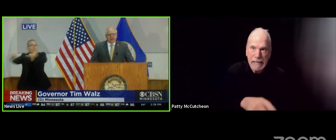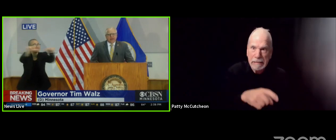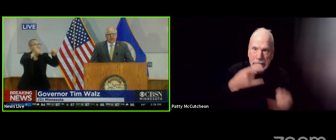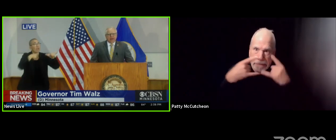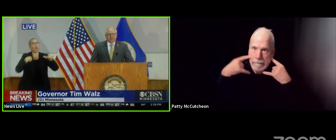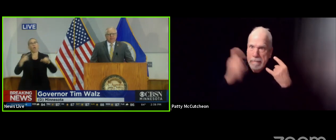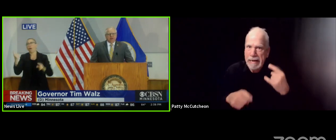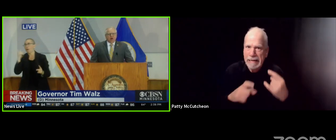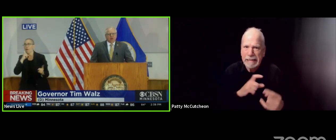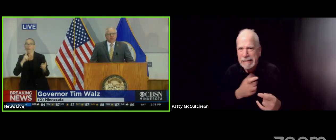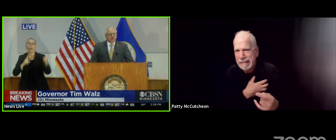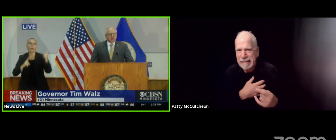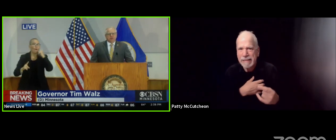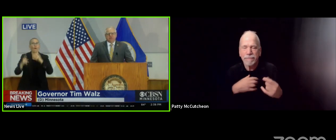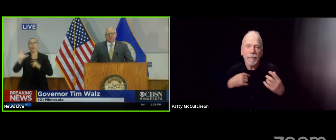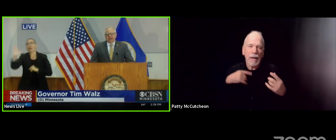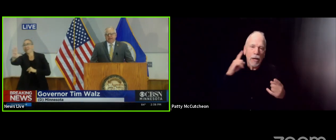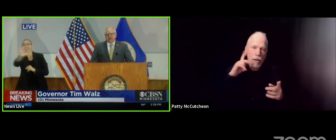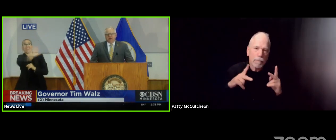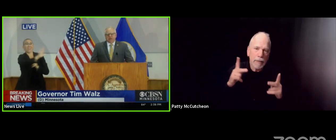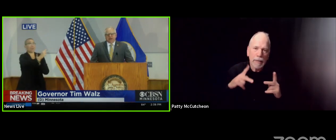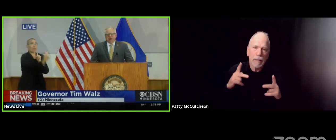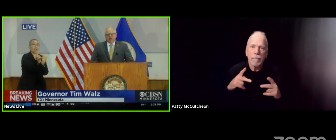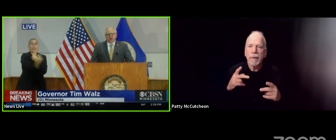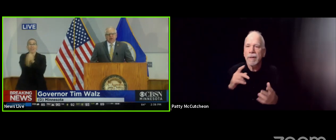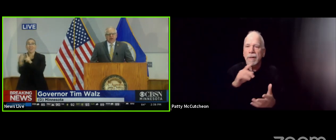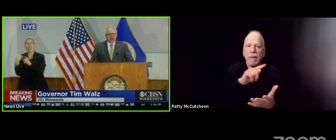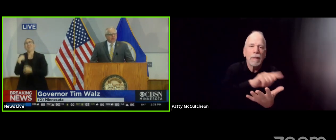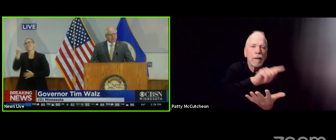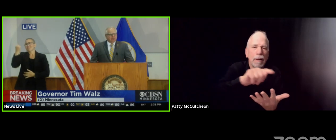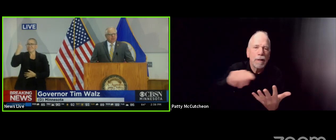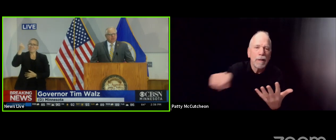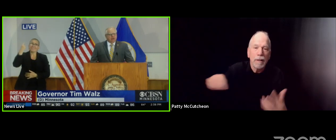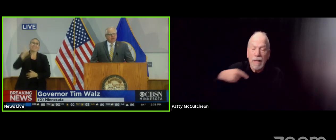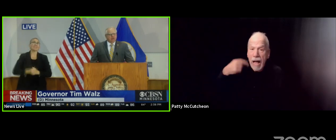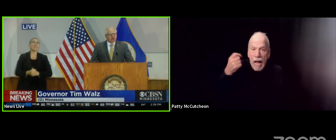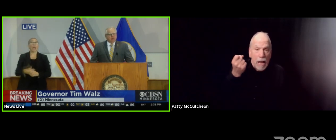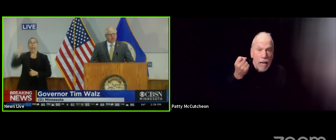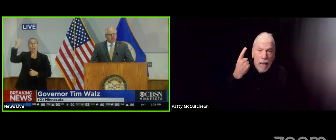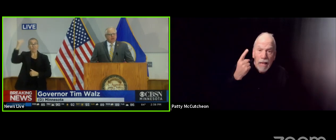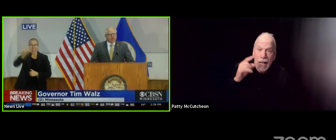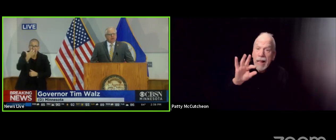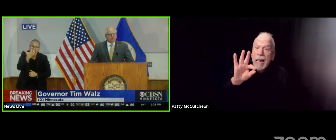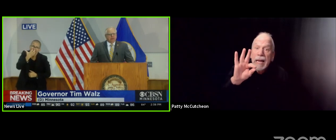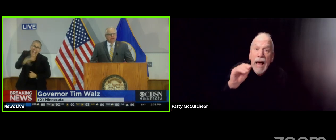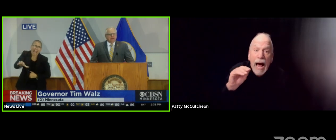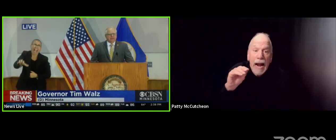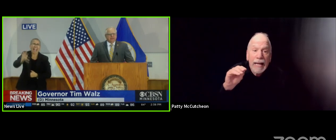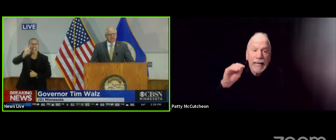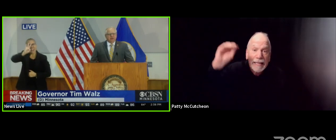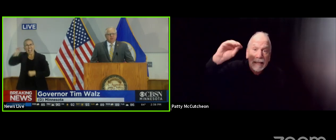I GET ALL THE THINGS, ESPECIALLY WHEN IT'S 90° OUT. NOT THE MOST COMFORTABLE THING. BUT IT IS THE SINGLE MOST